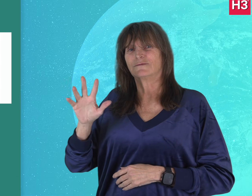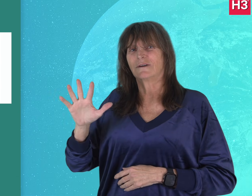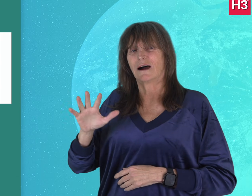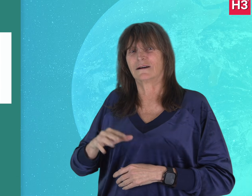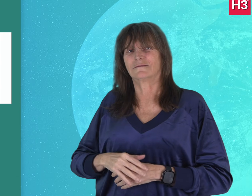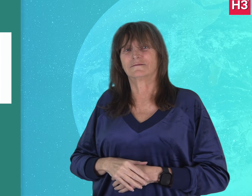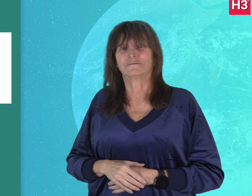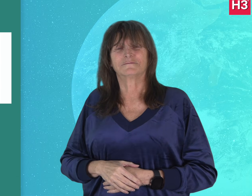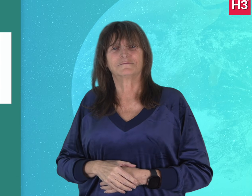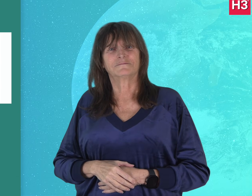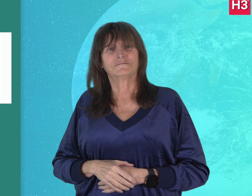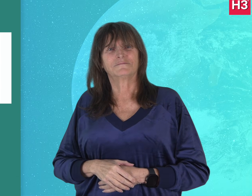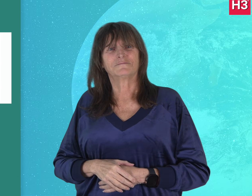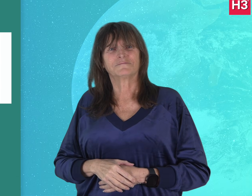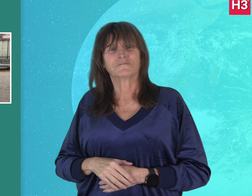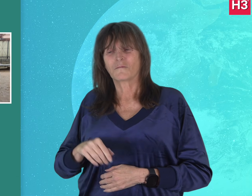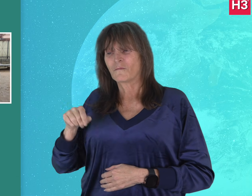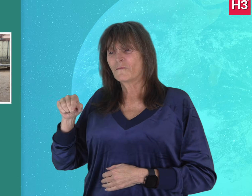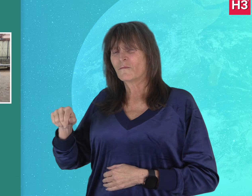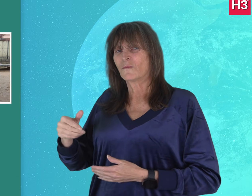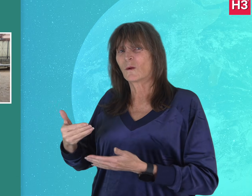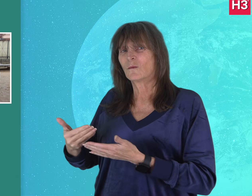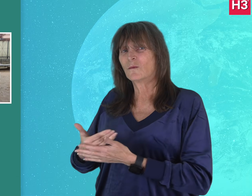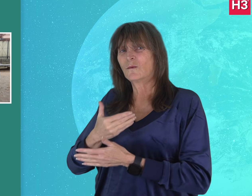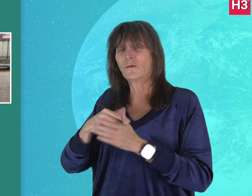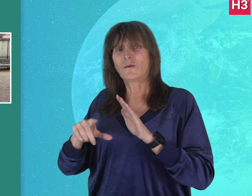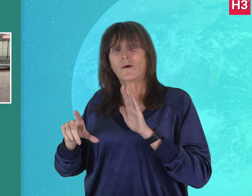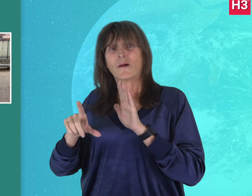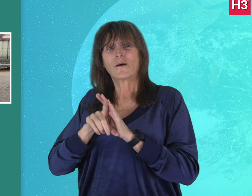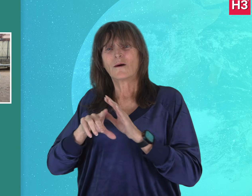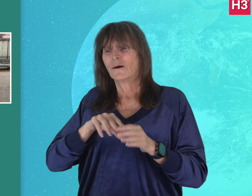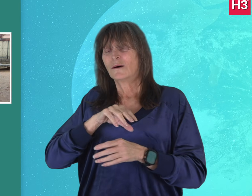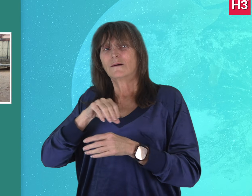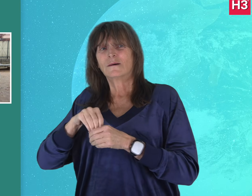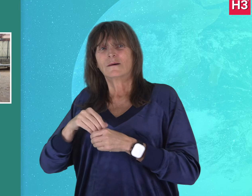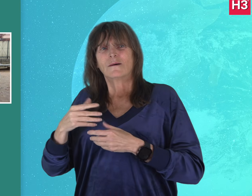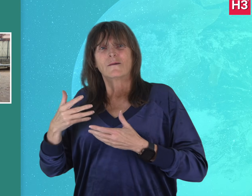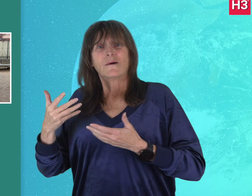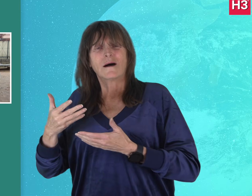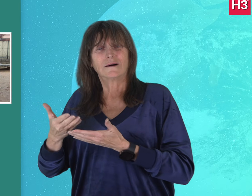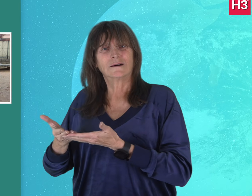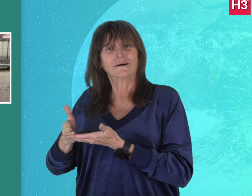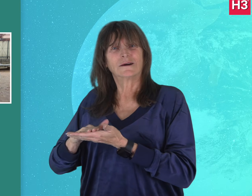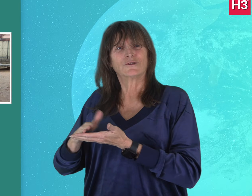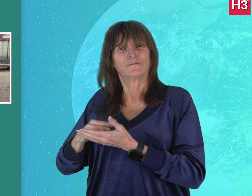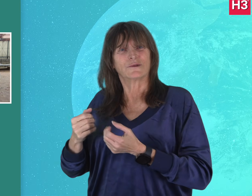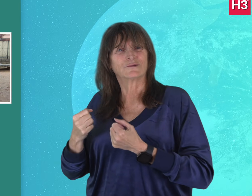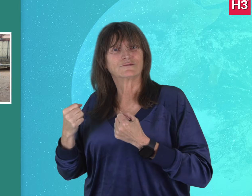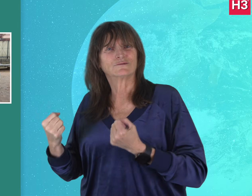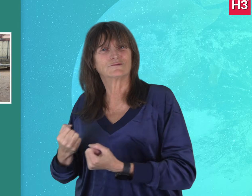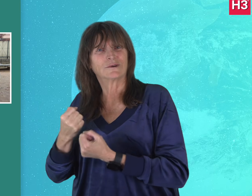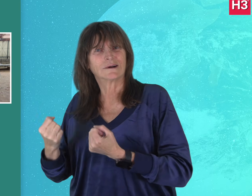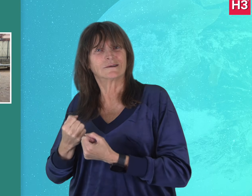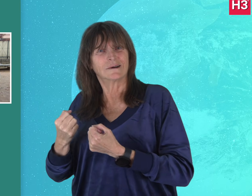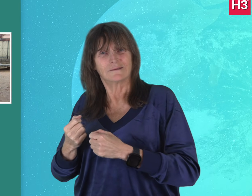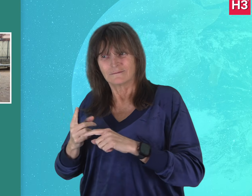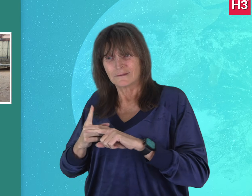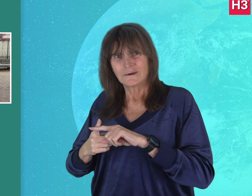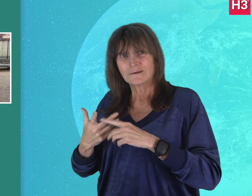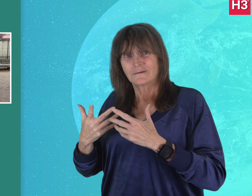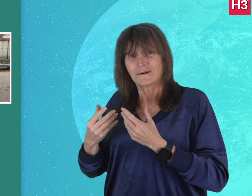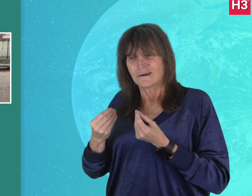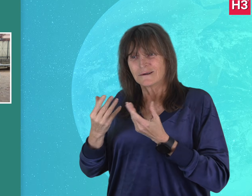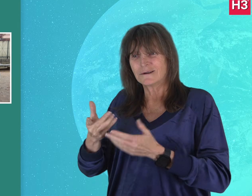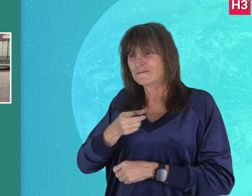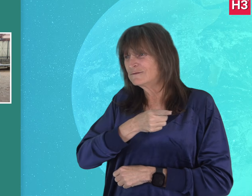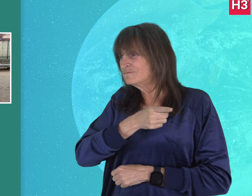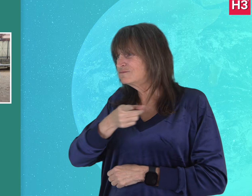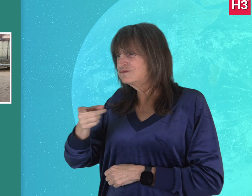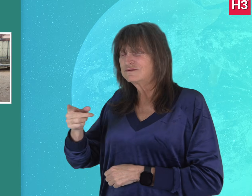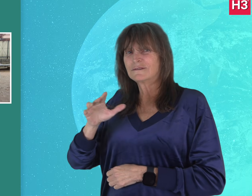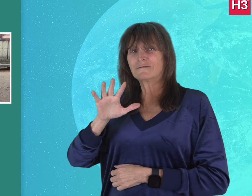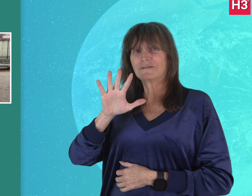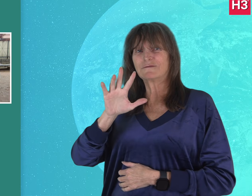training and gives 52,000 Deaf Cubans better access to services.